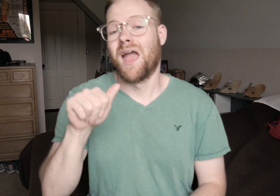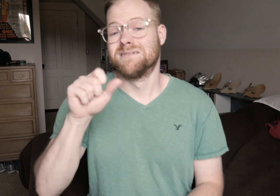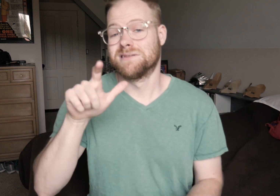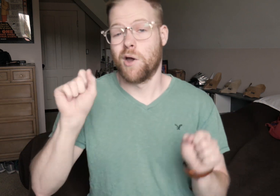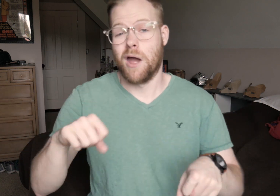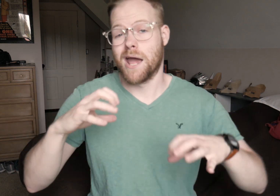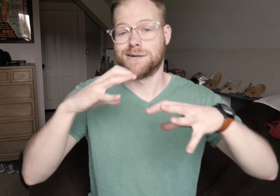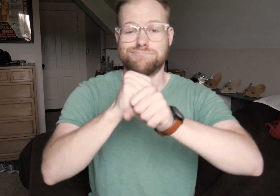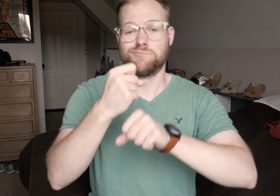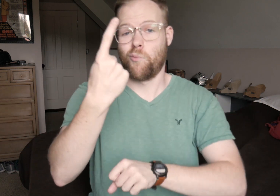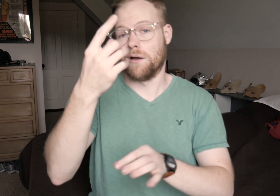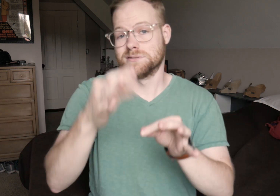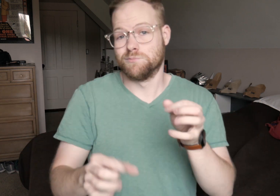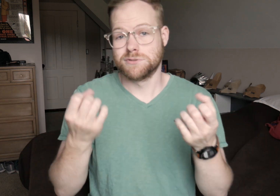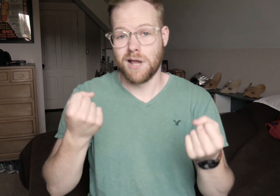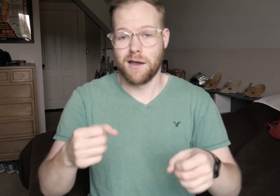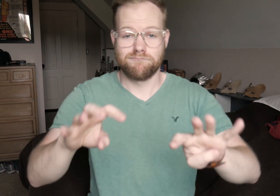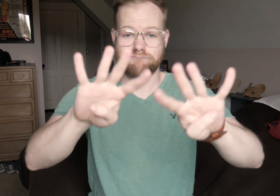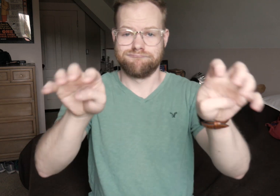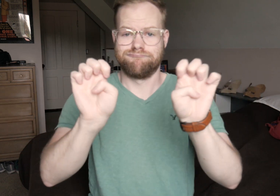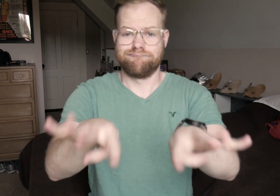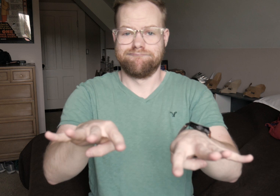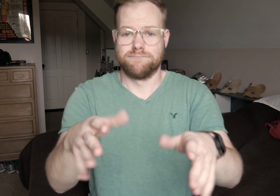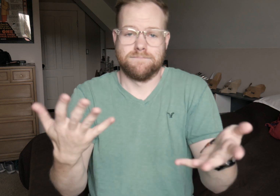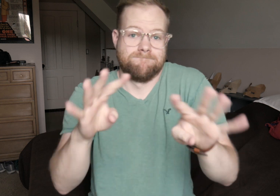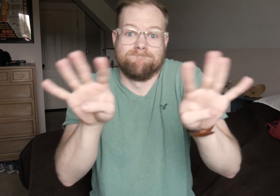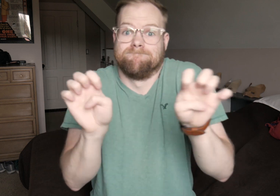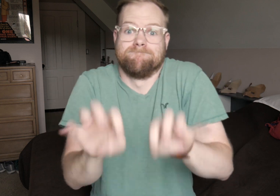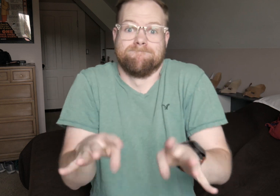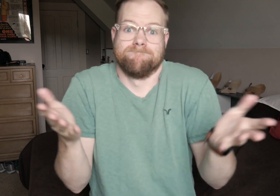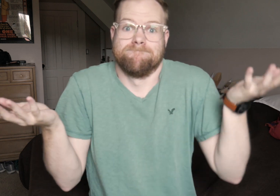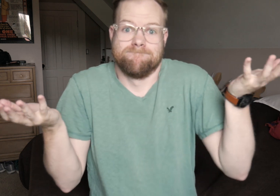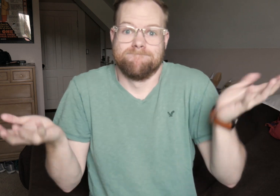ASL can sum this up into one simple sign: [????]